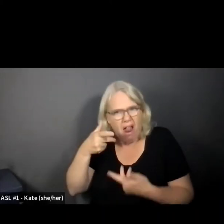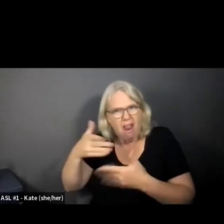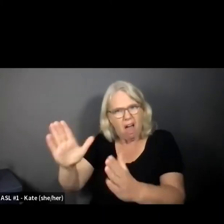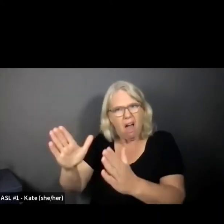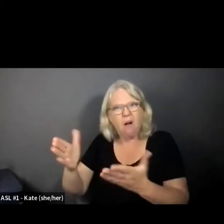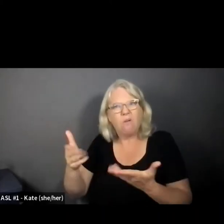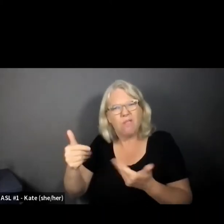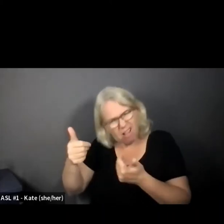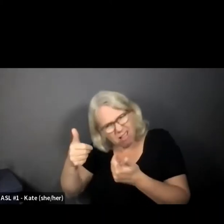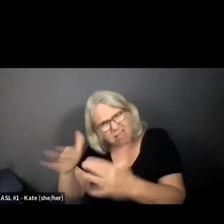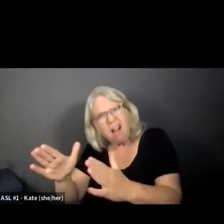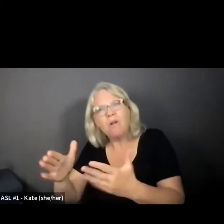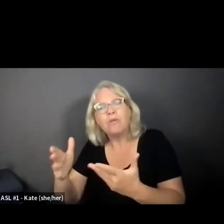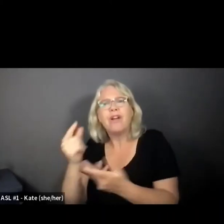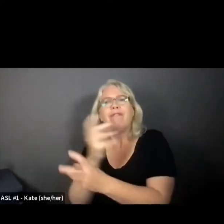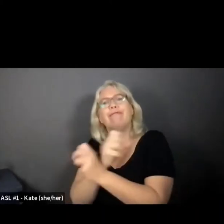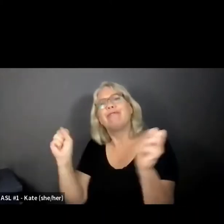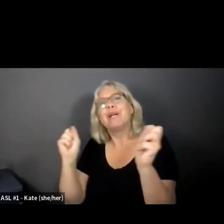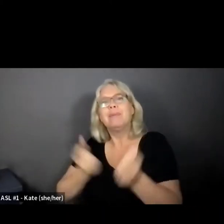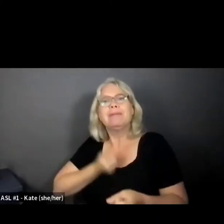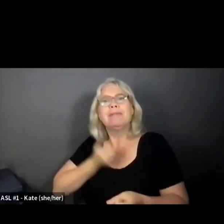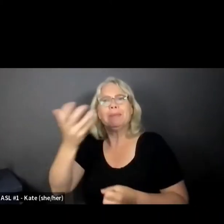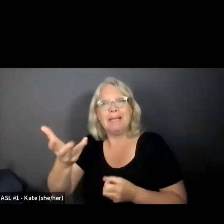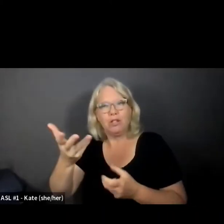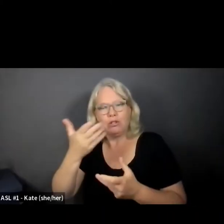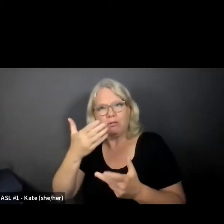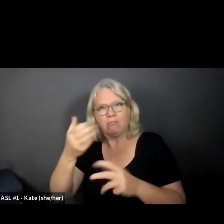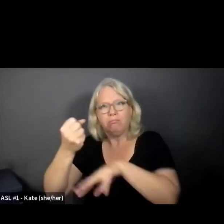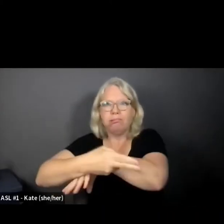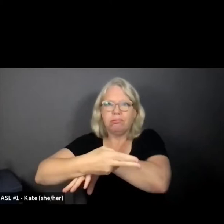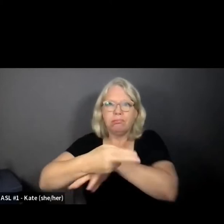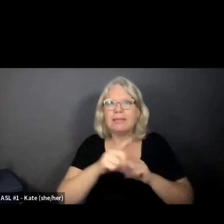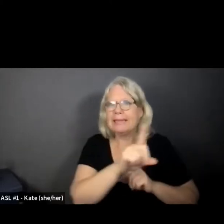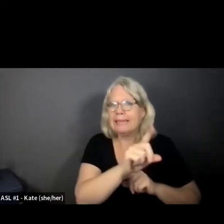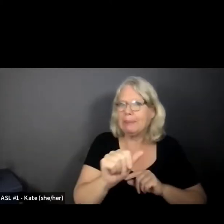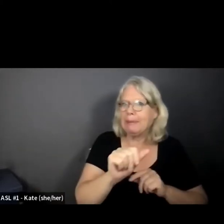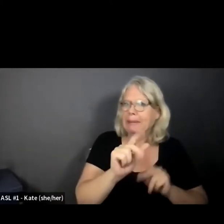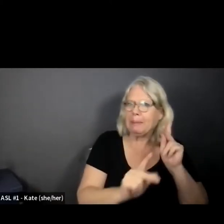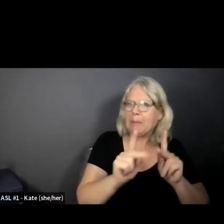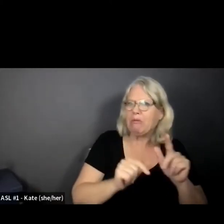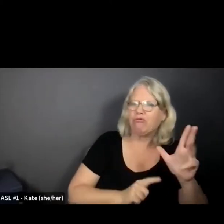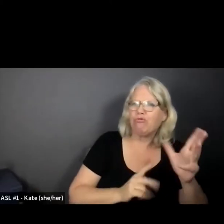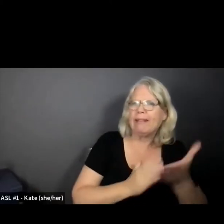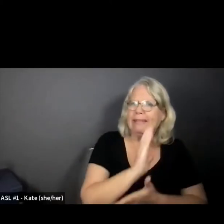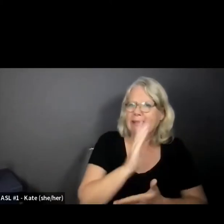NAMELY FREEDOM OF SPEECH OVERRIDES DISABILITY DIGNITY.